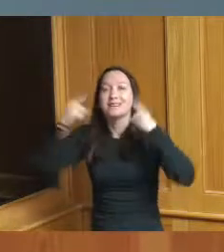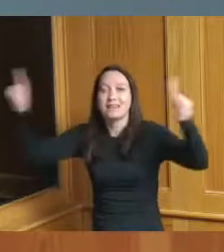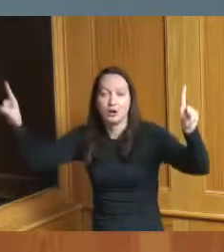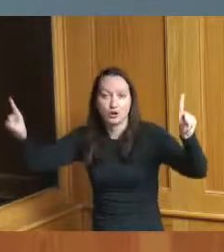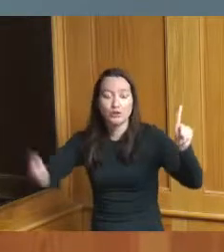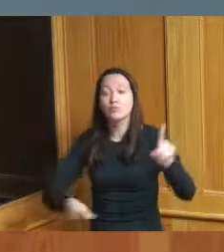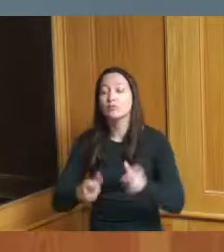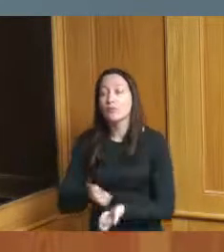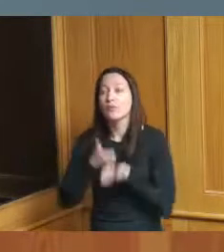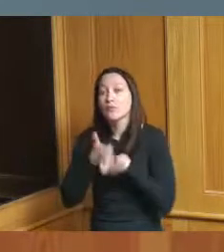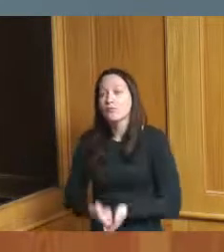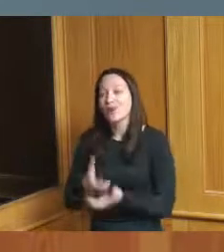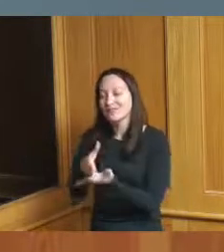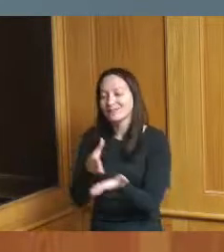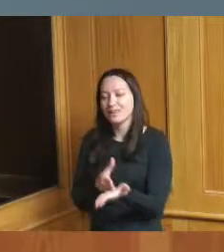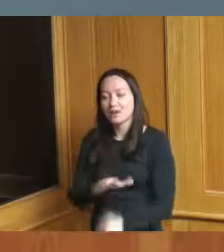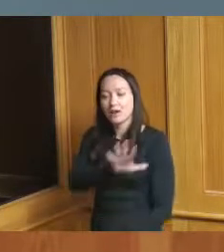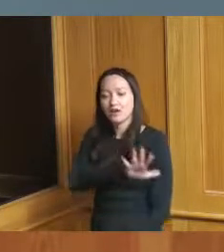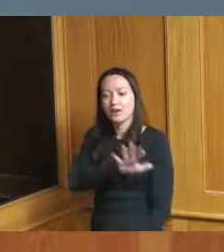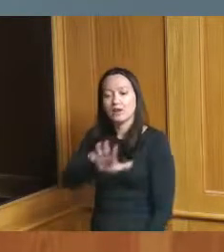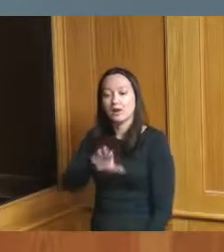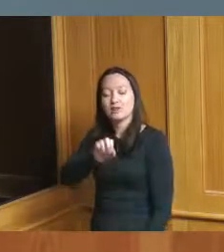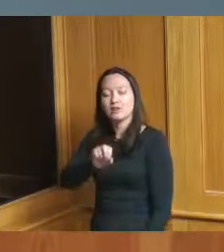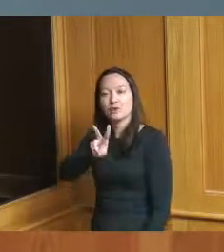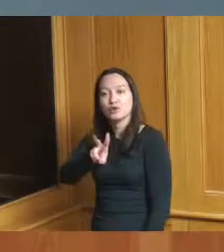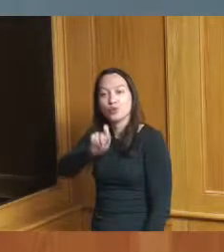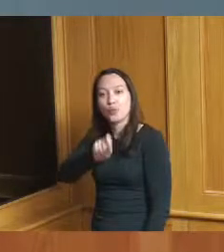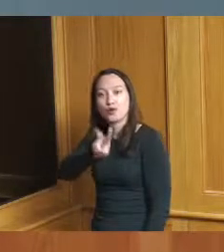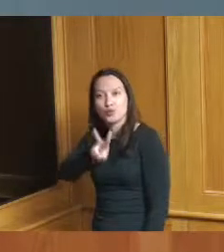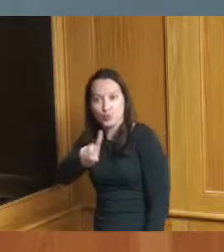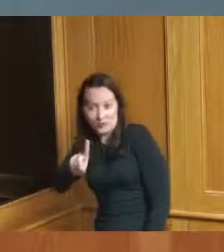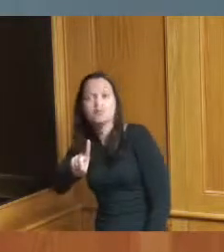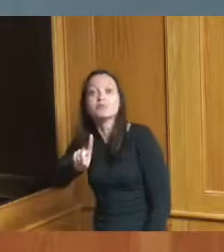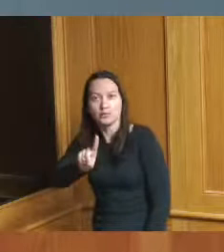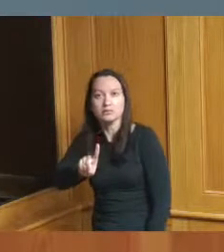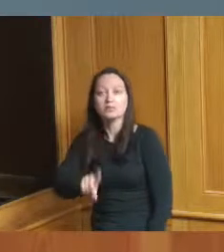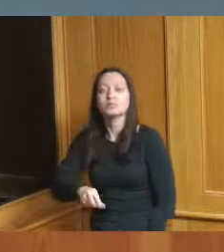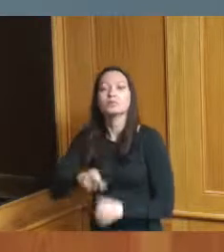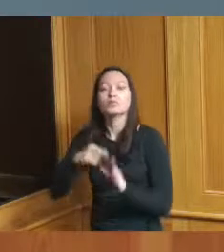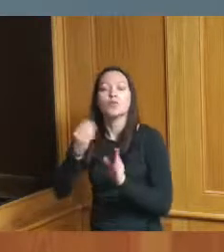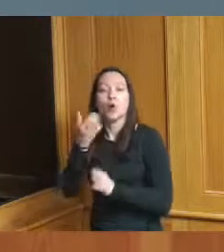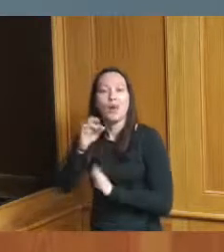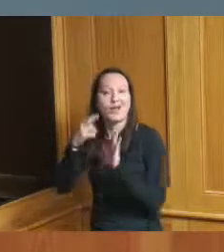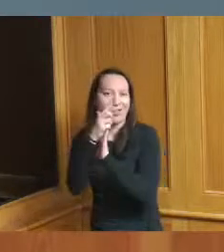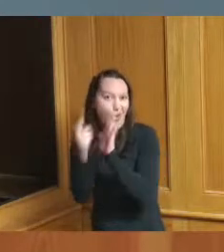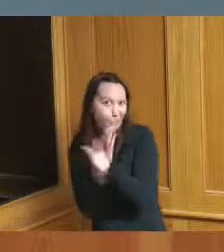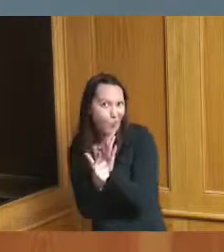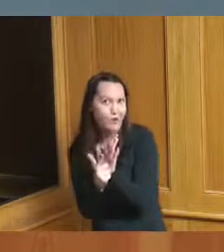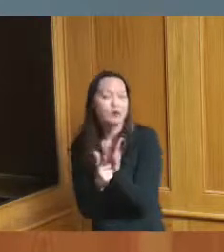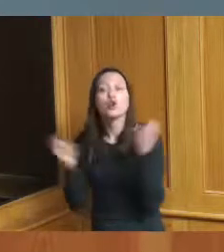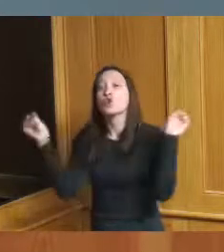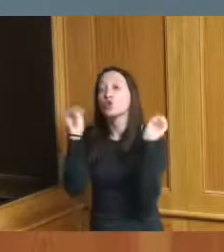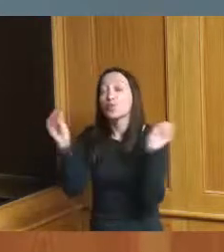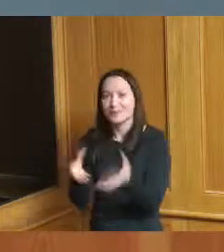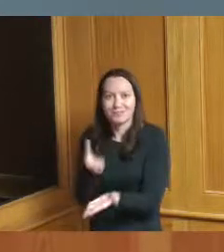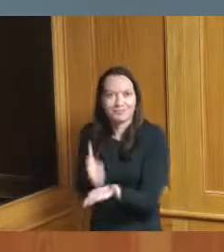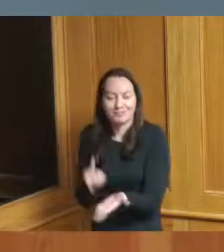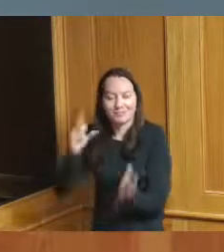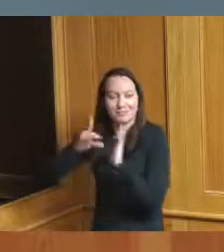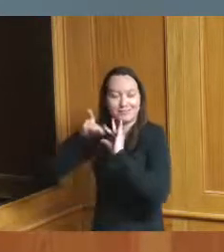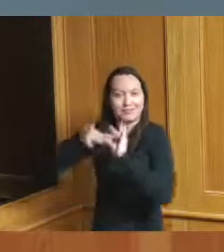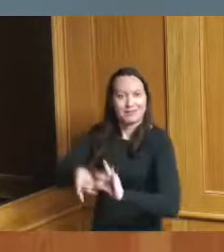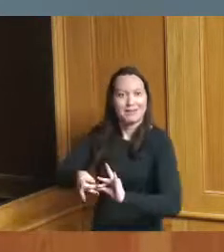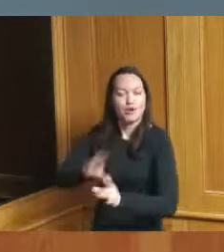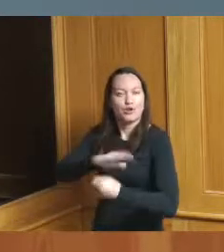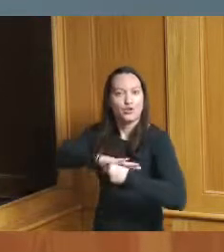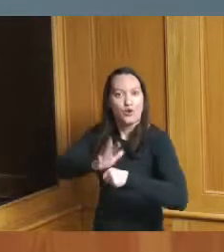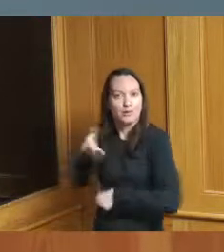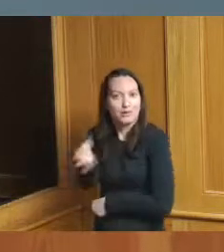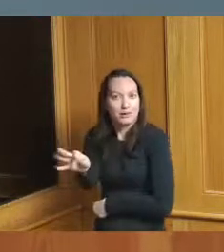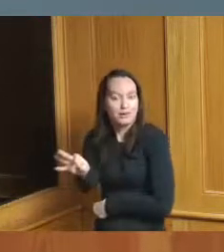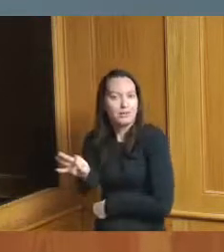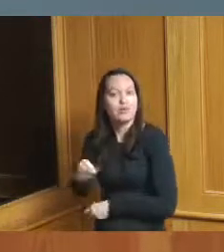pursuant to section 5502.21 of the revised code an emergency exists related to Covid-19 that requires